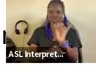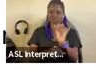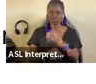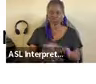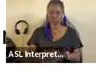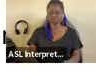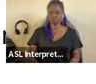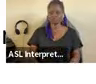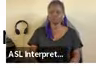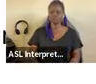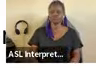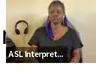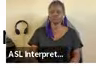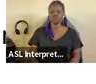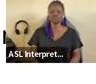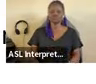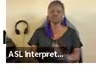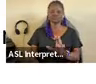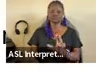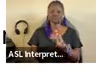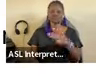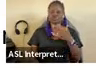And so we think that a good deal of people